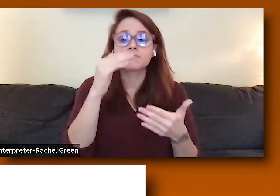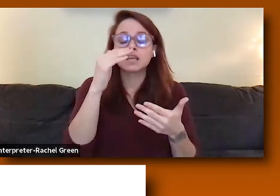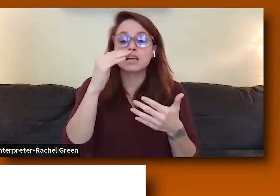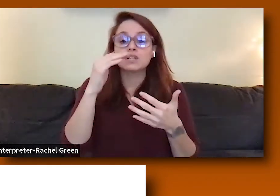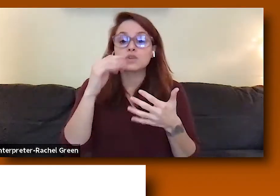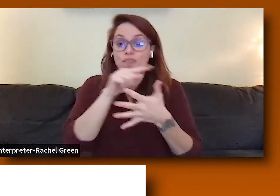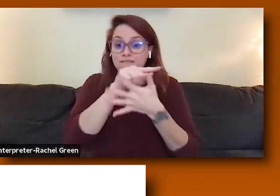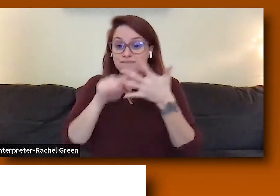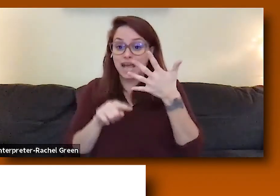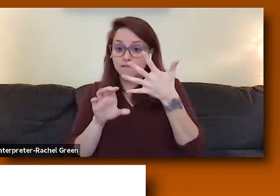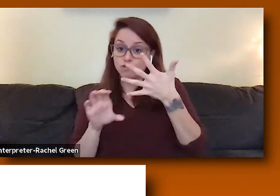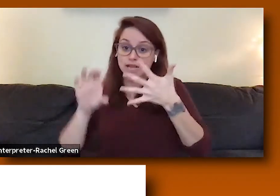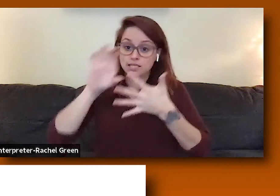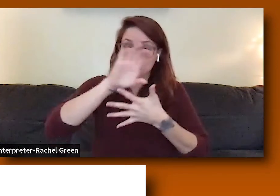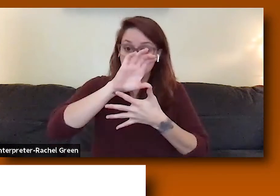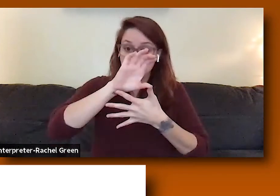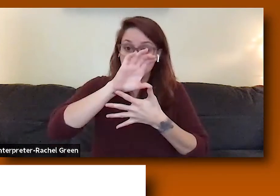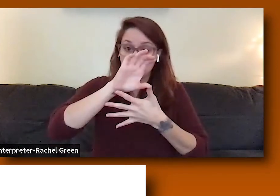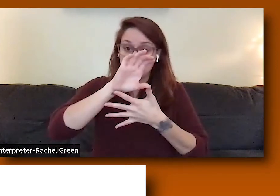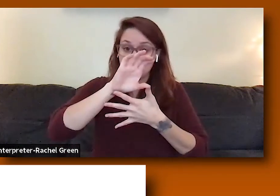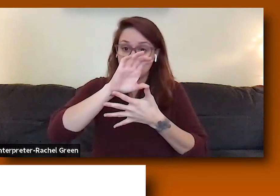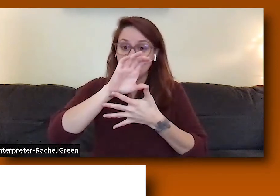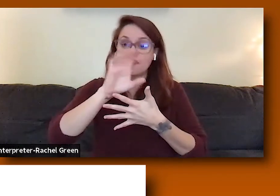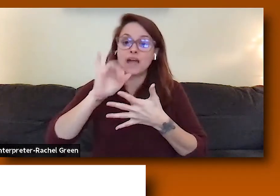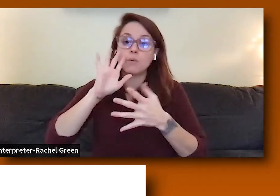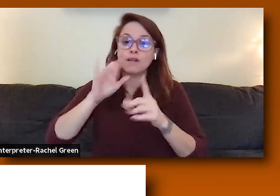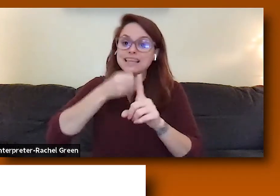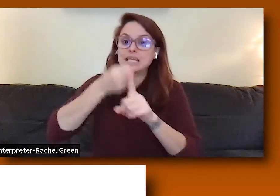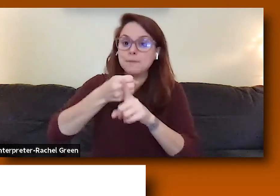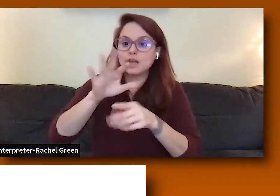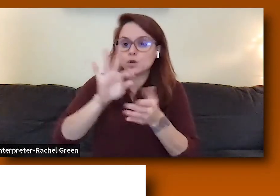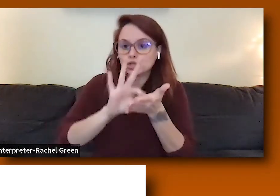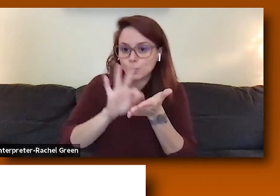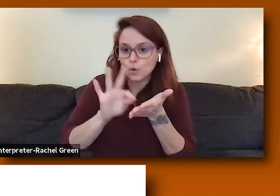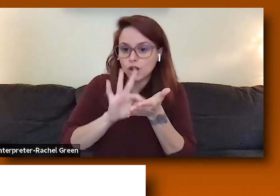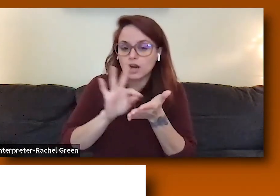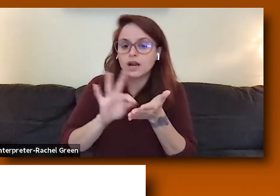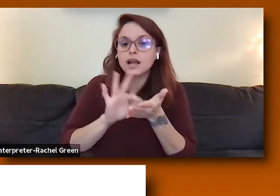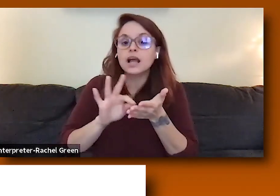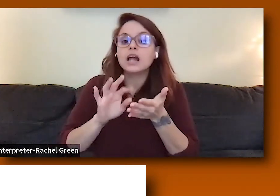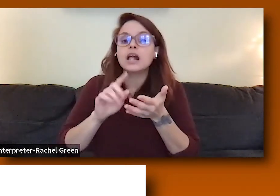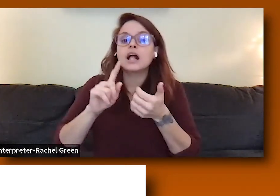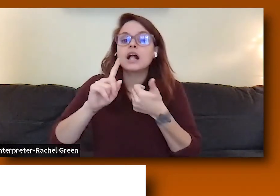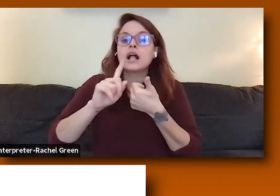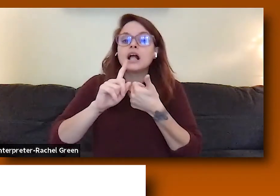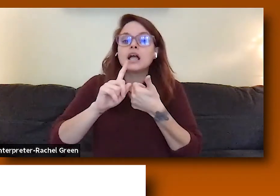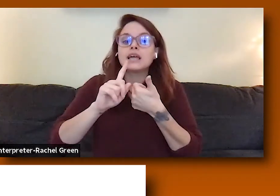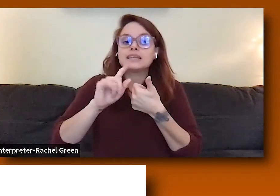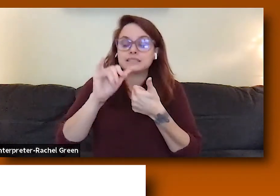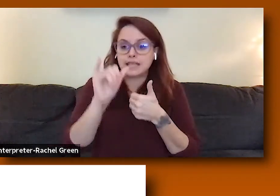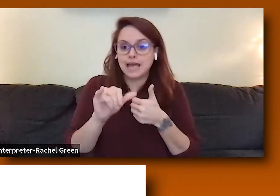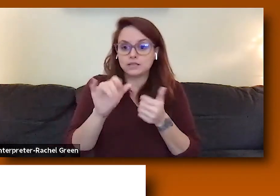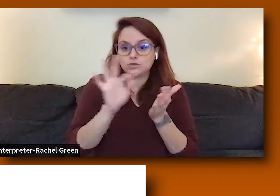So, the 5 criterion that your overall impact score is dictated by is the scored review criteria.